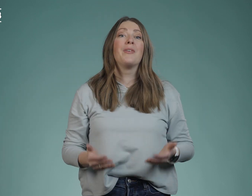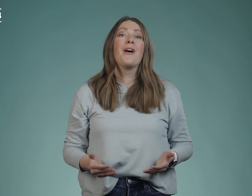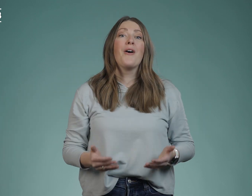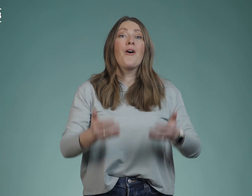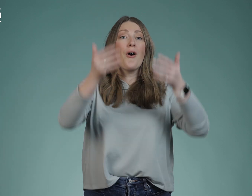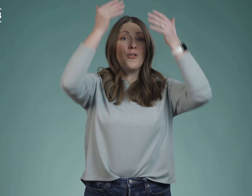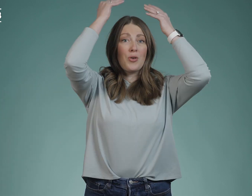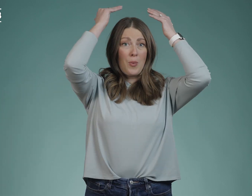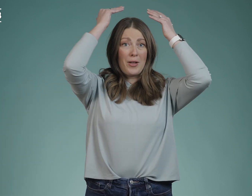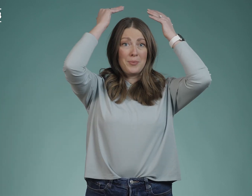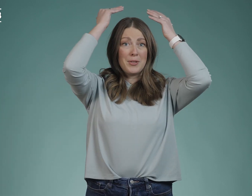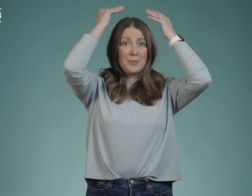Overwhelmed.